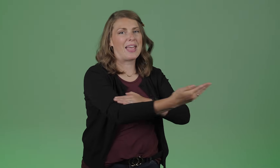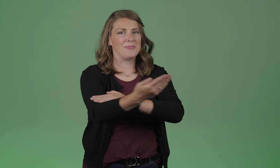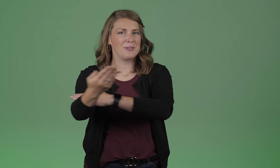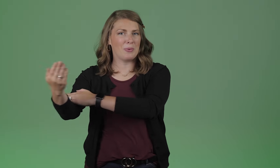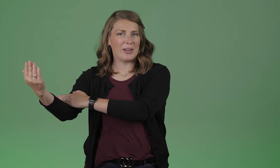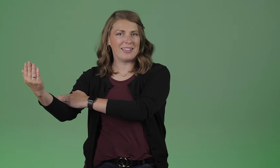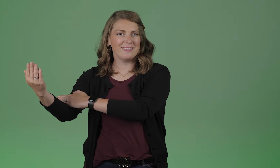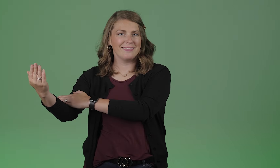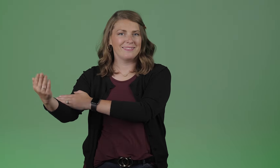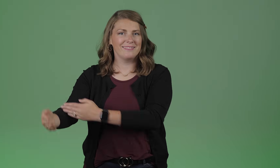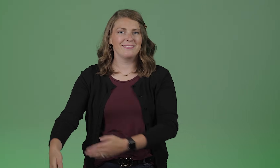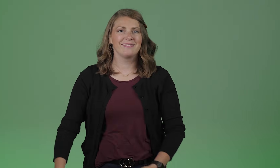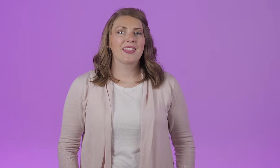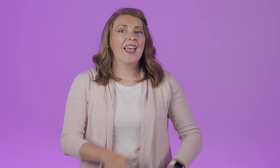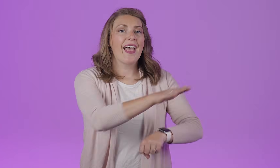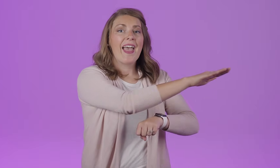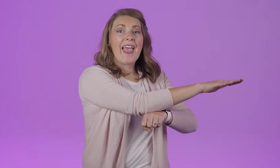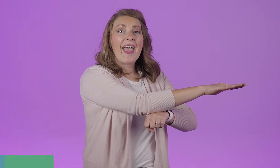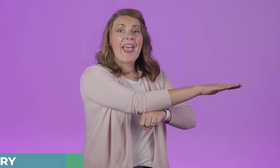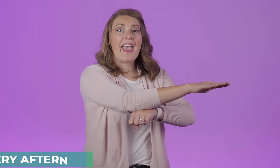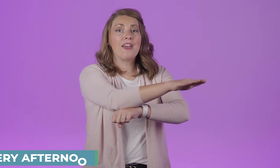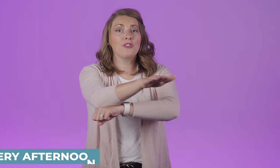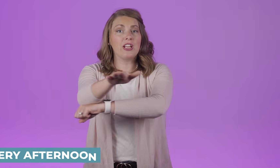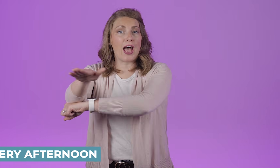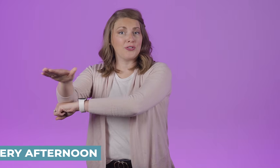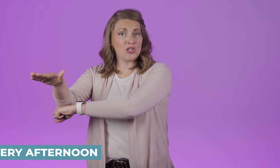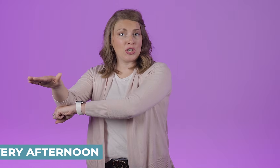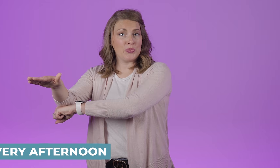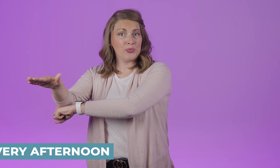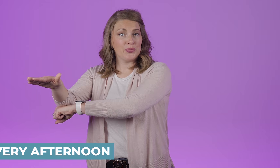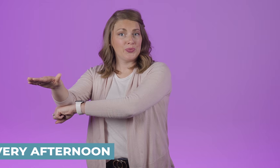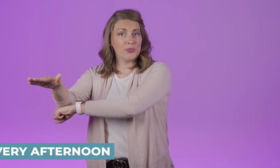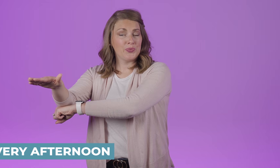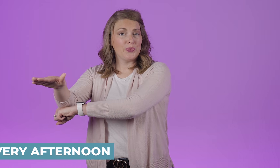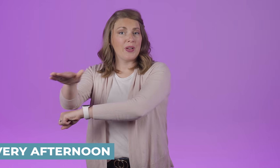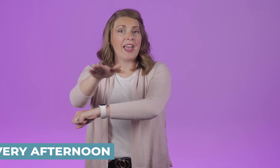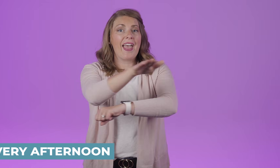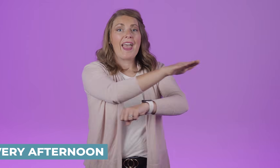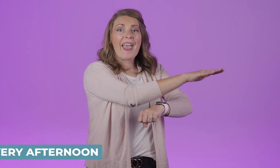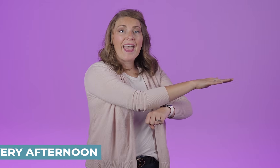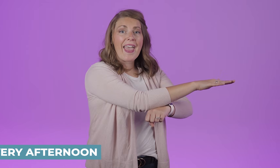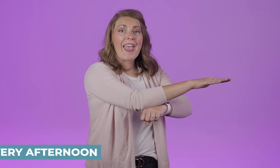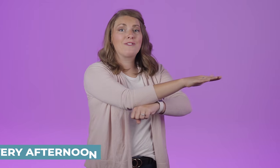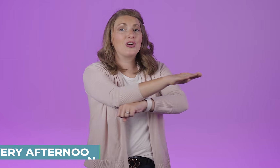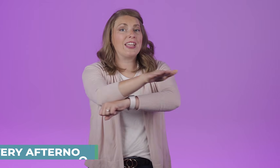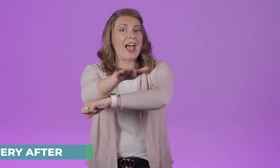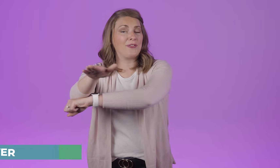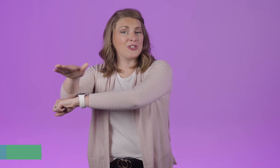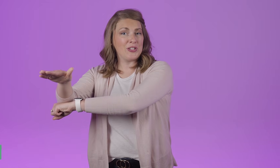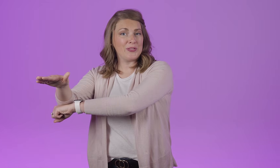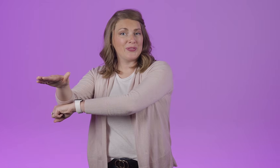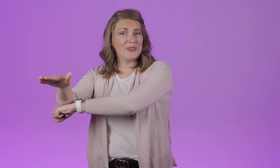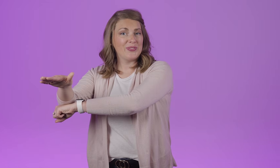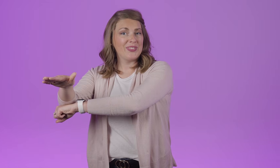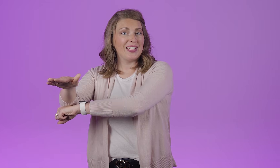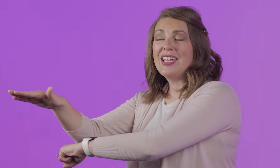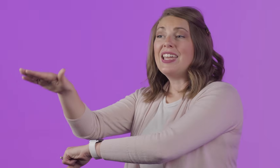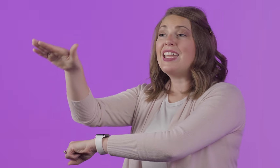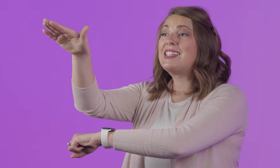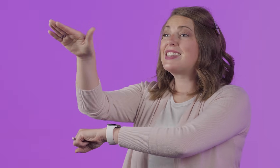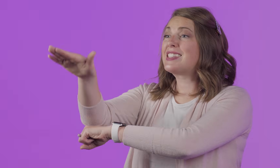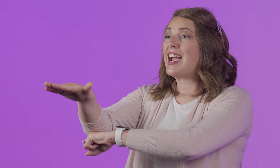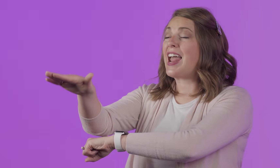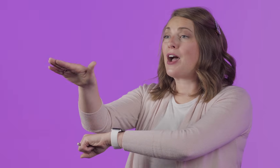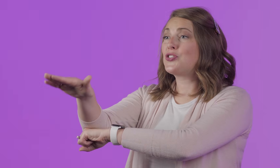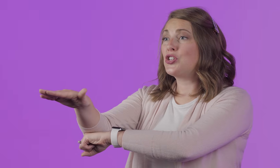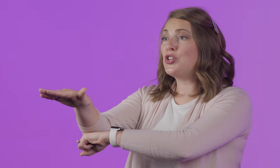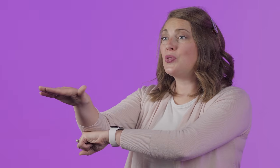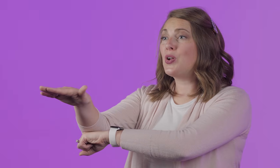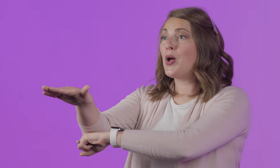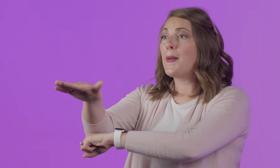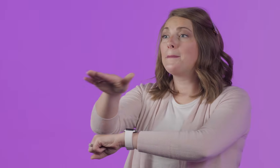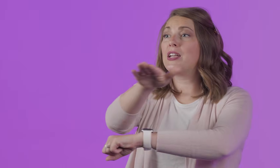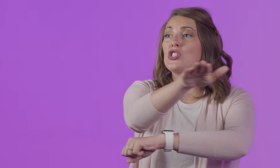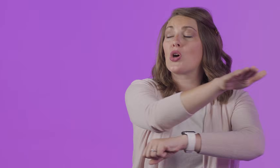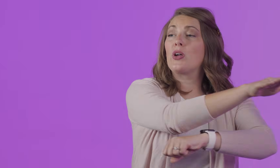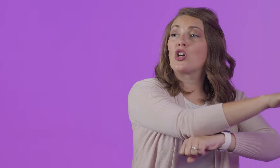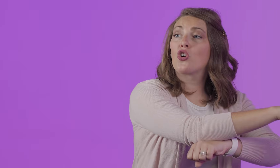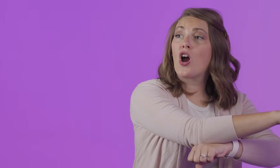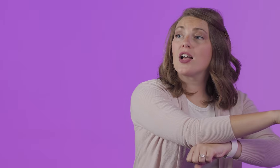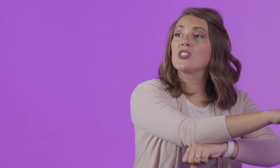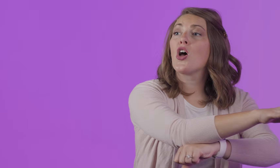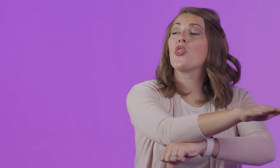'every morning.' 'Every afternoon, every afternoon,' it's the sign afternoon but it's going across